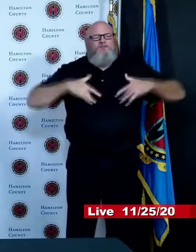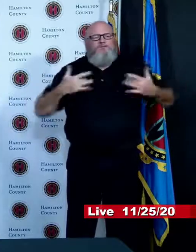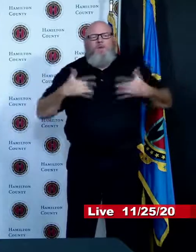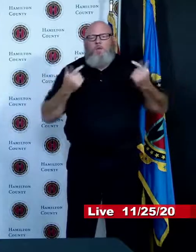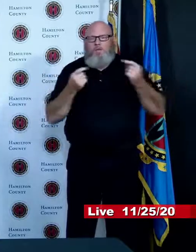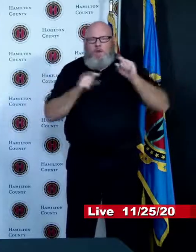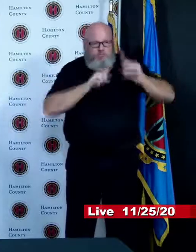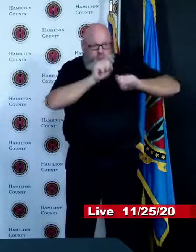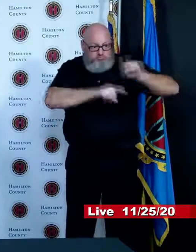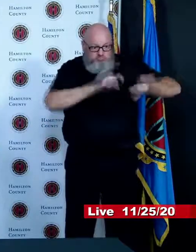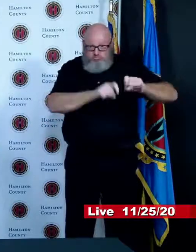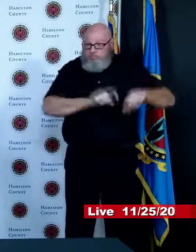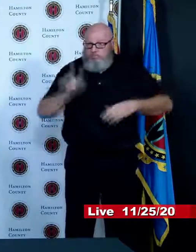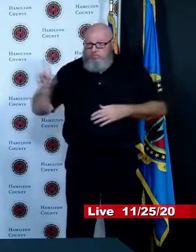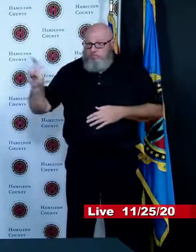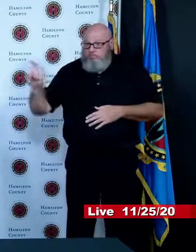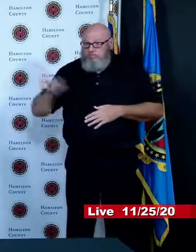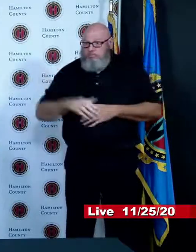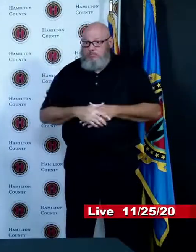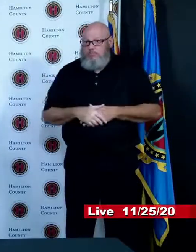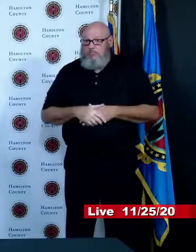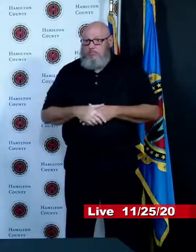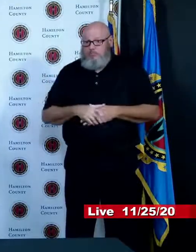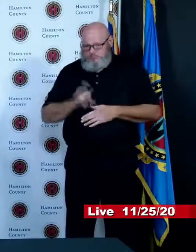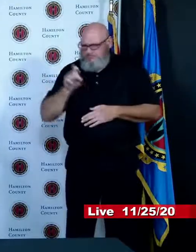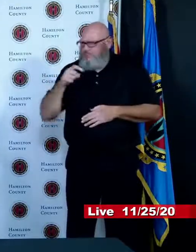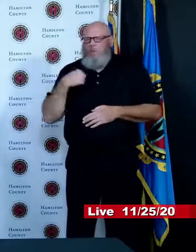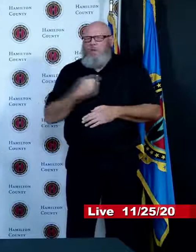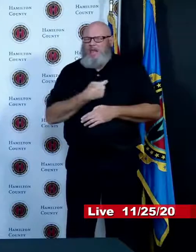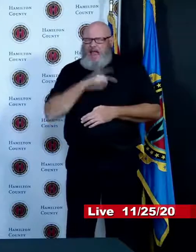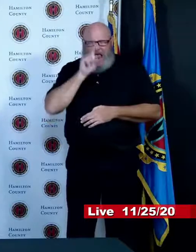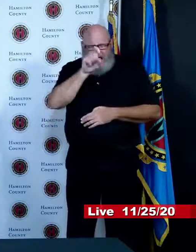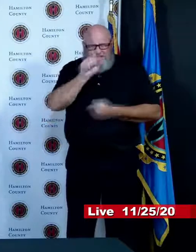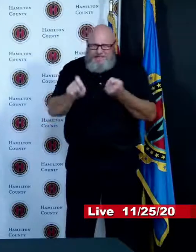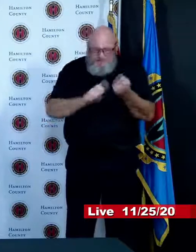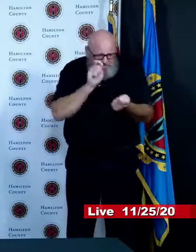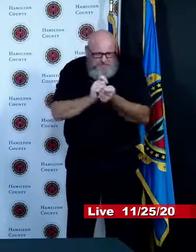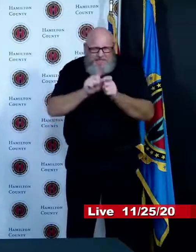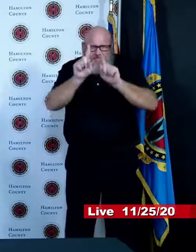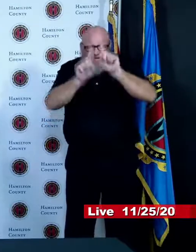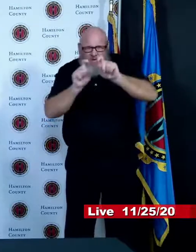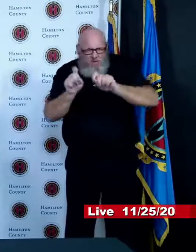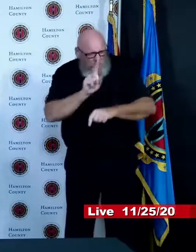so we absolutely are focusing and have always focused on who they have been in contact with